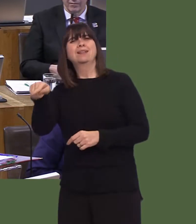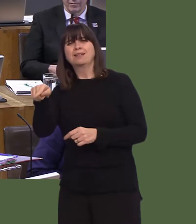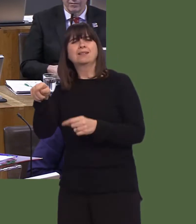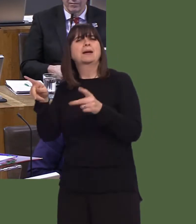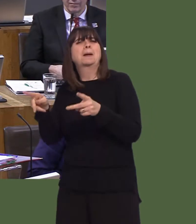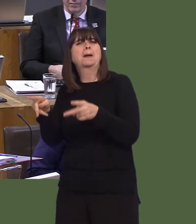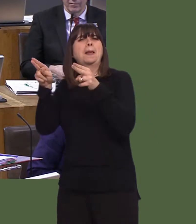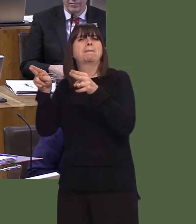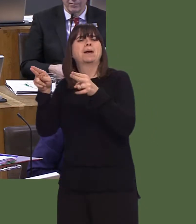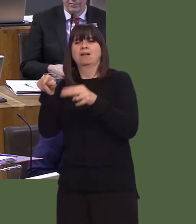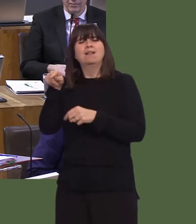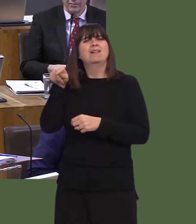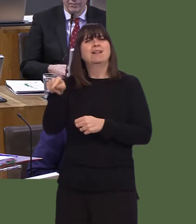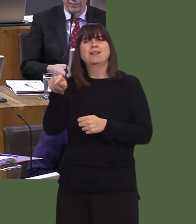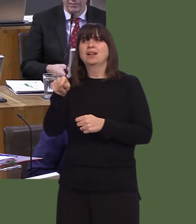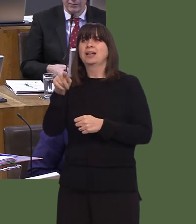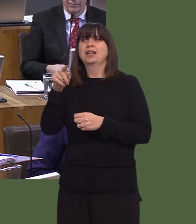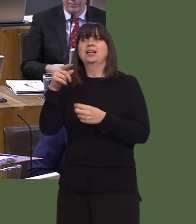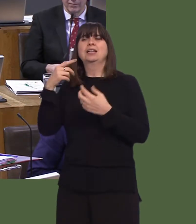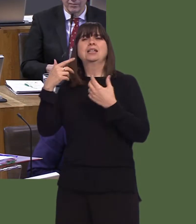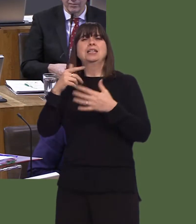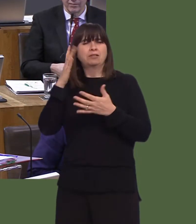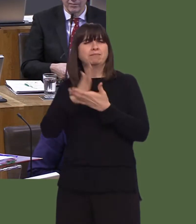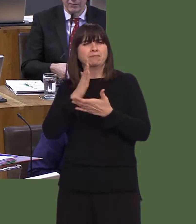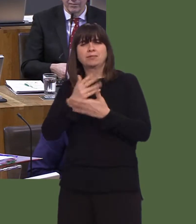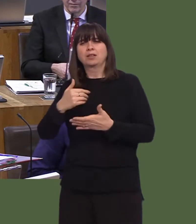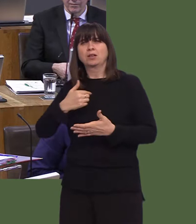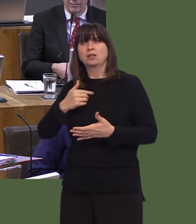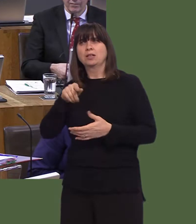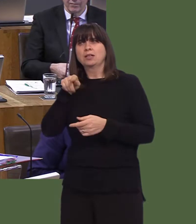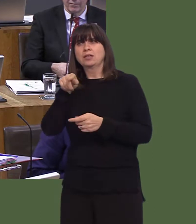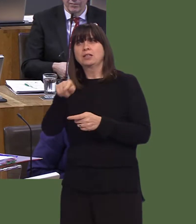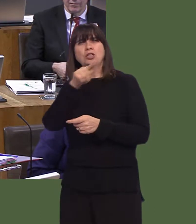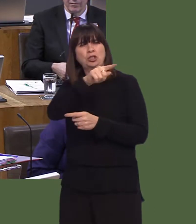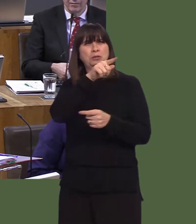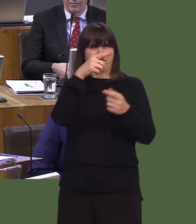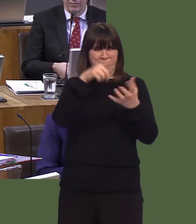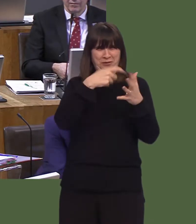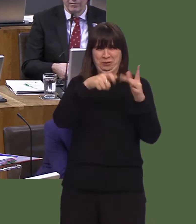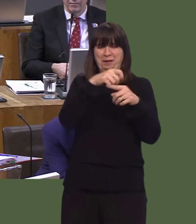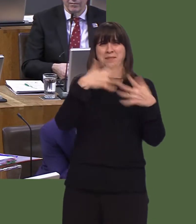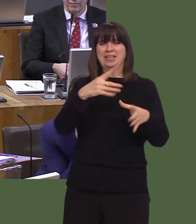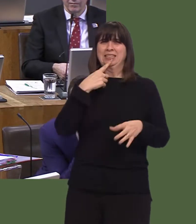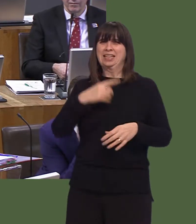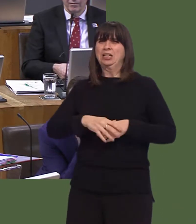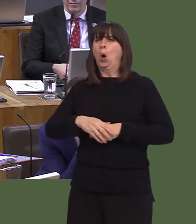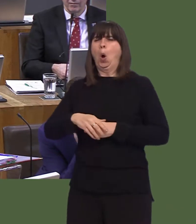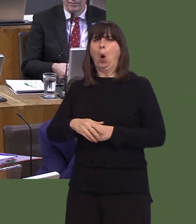And I quote: 'playing on the emotions of the listener in order to support the Remainer narrative that the nasty Brexiteers are stopping our children